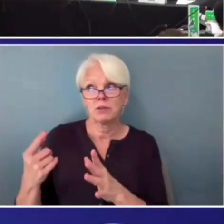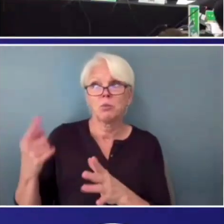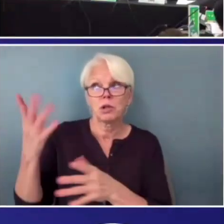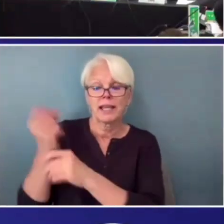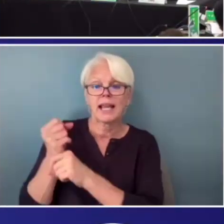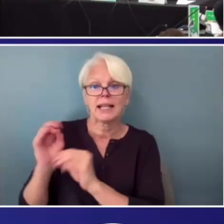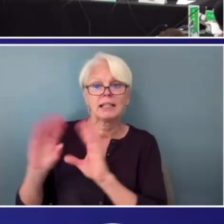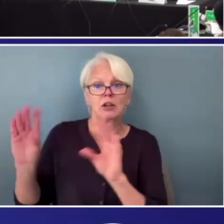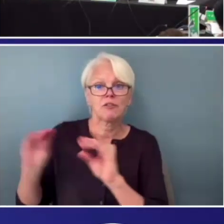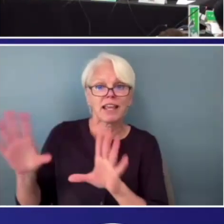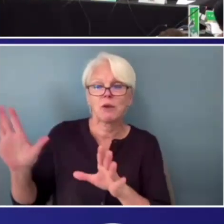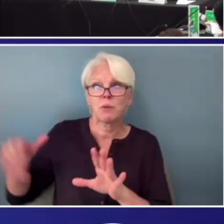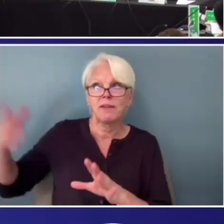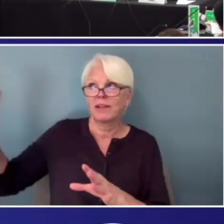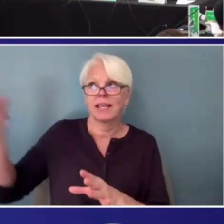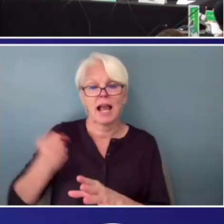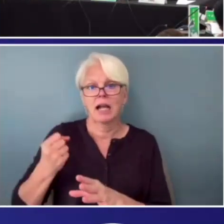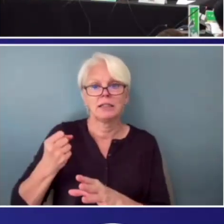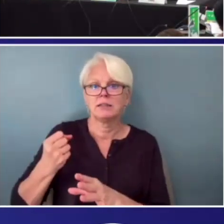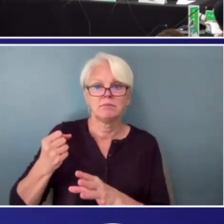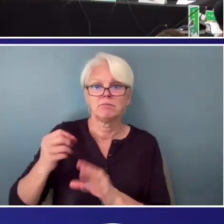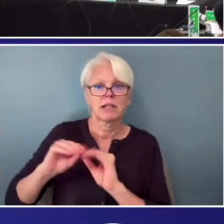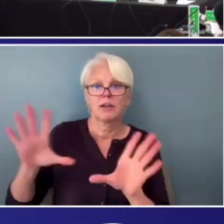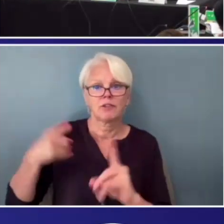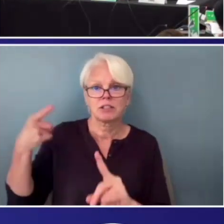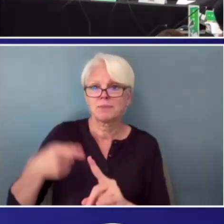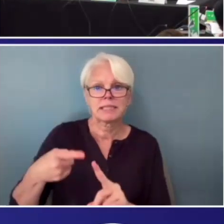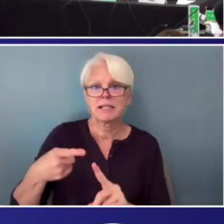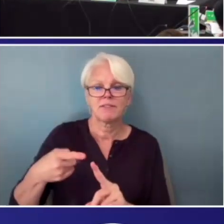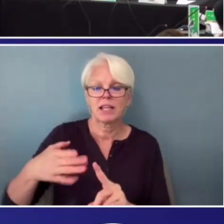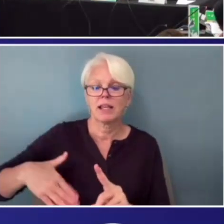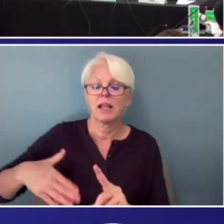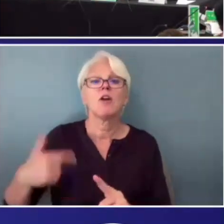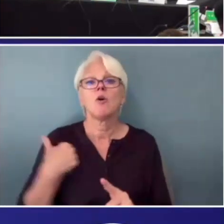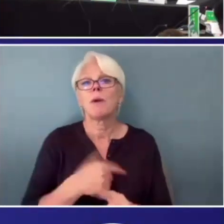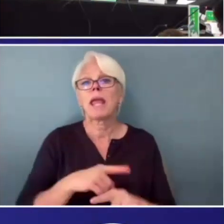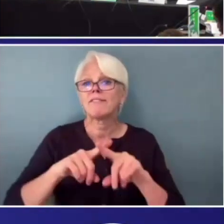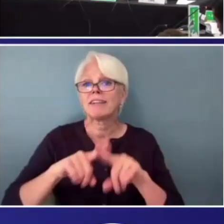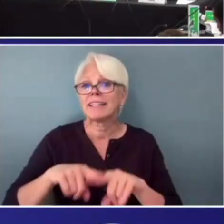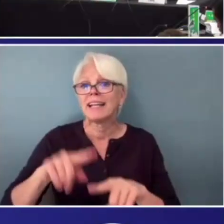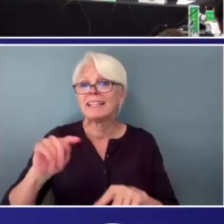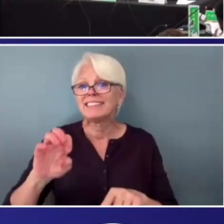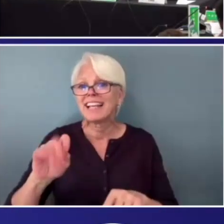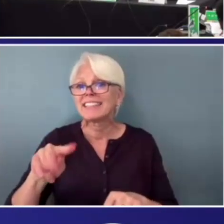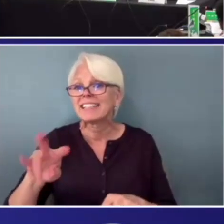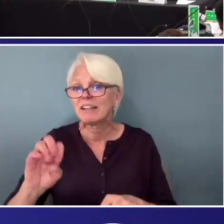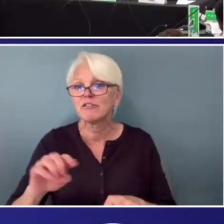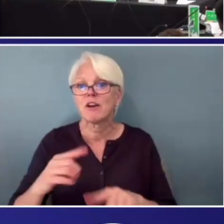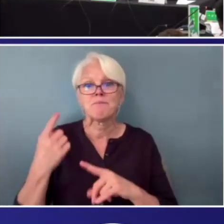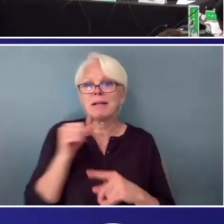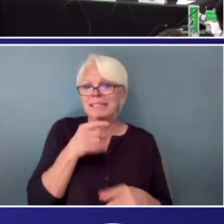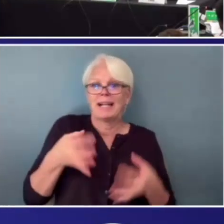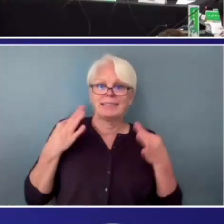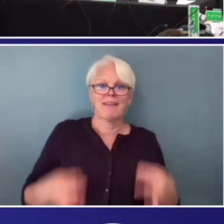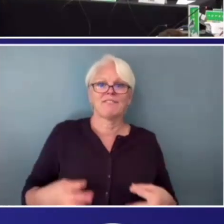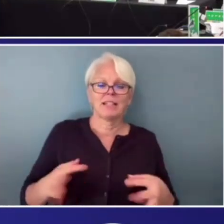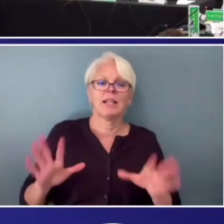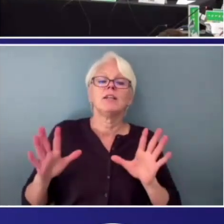clarification, specifically. We have a tentative, but we do not know for sure. So we can't answer that piece yet.